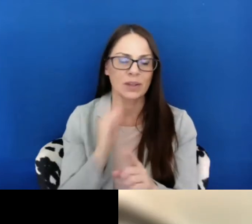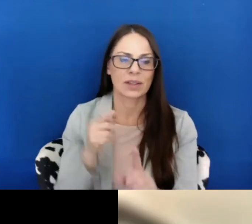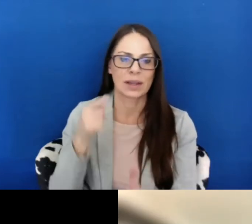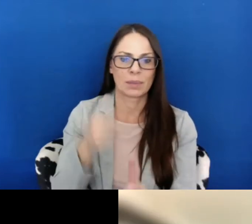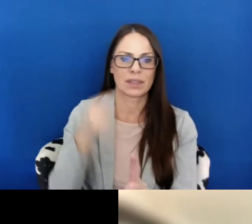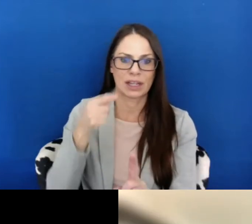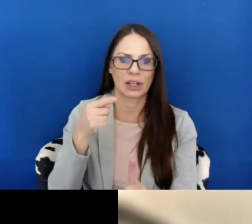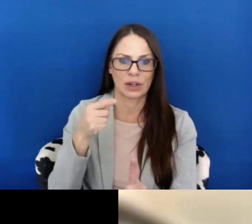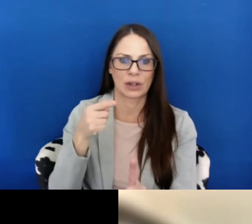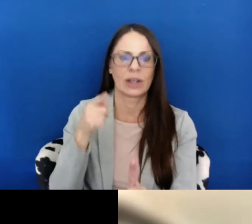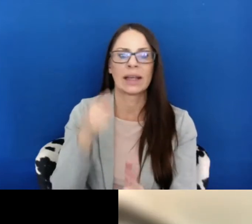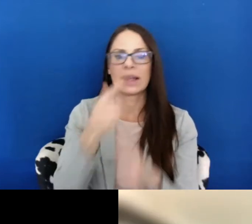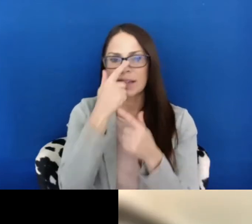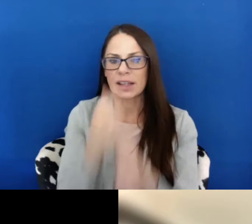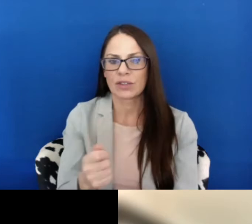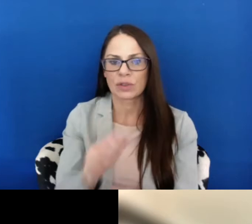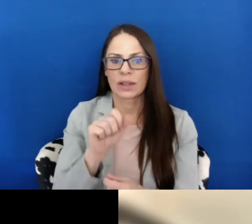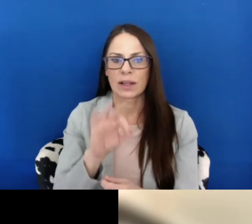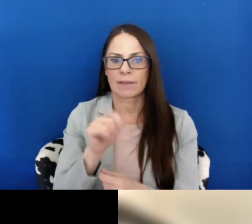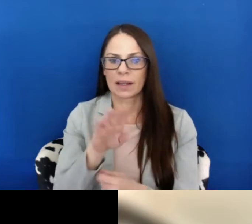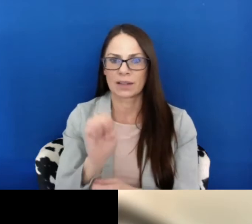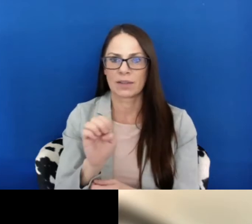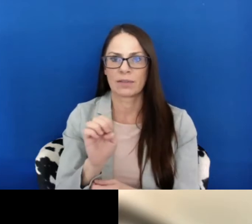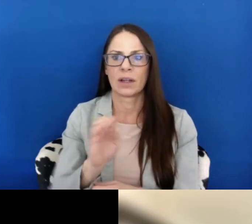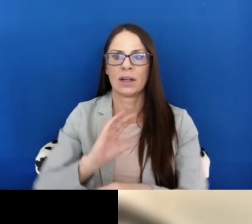he's interested in the effective constitution of experience through identity and through